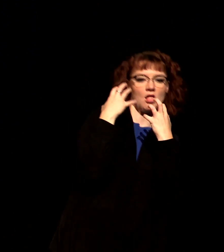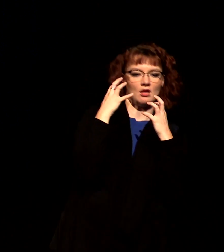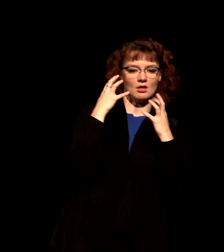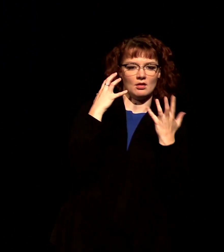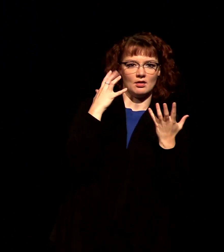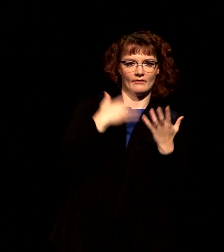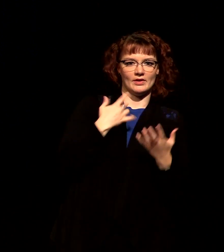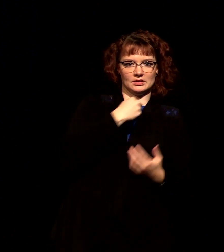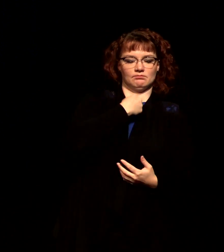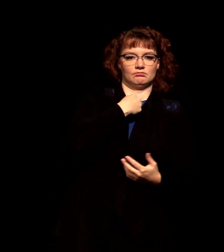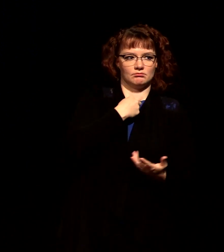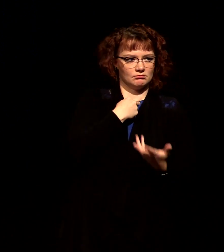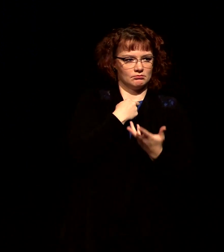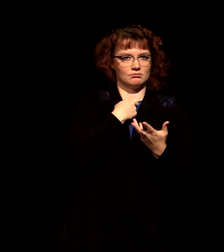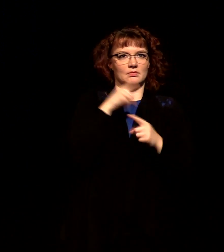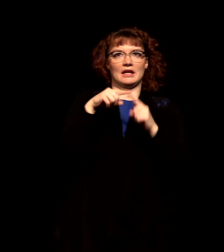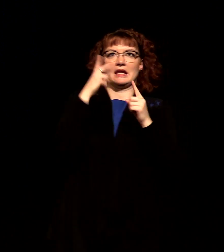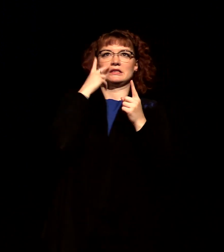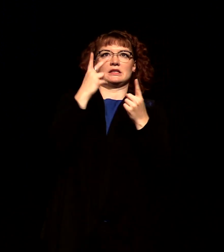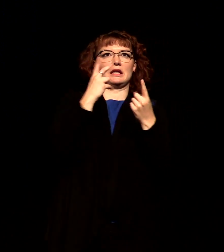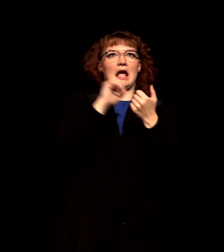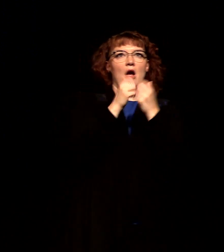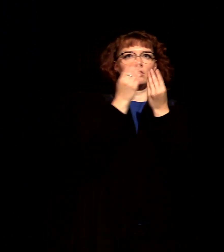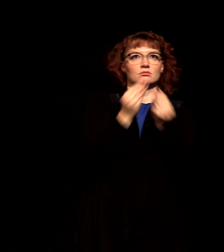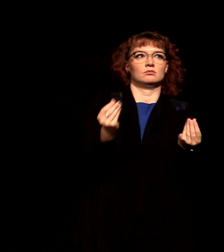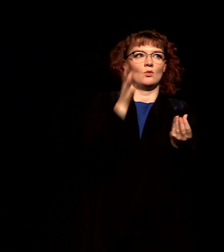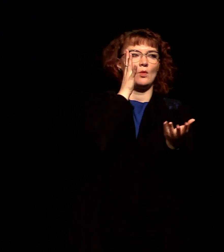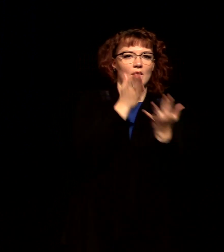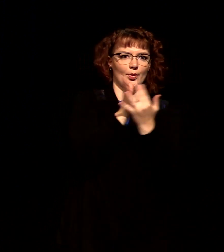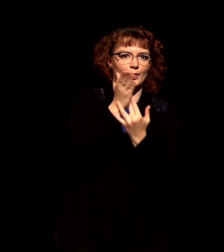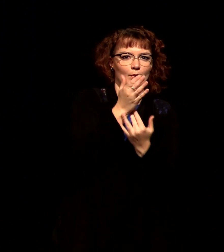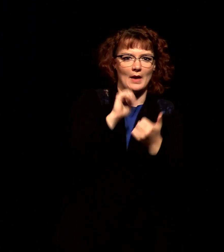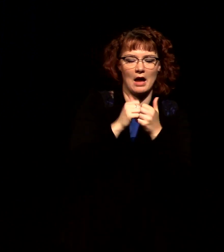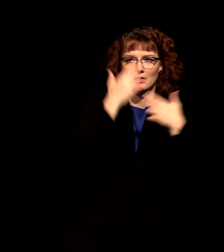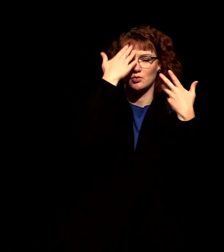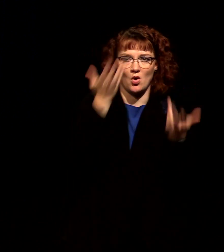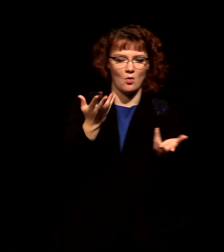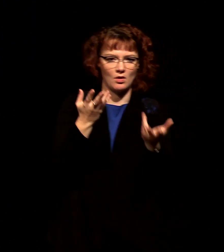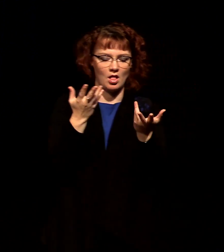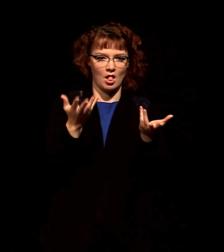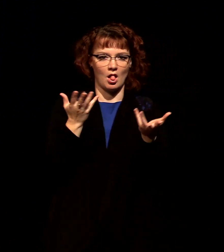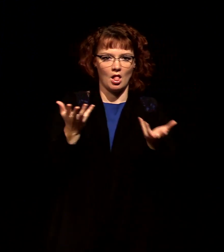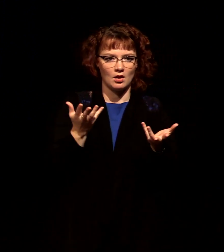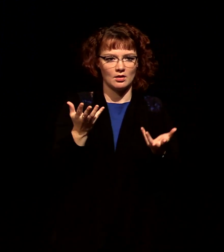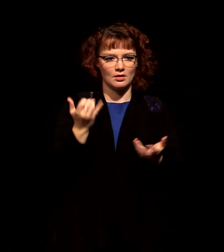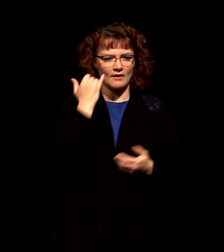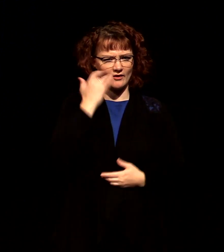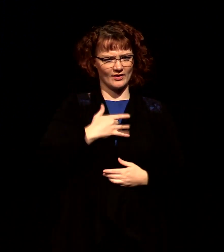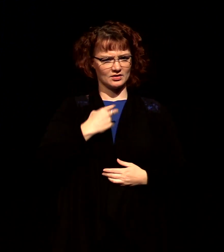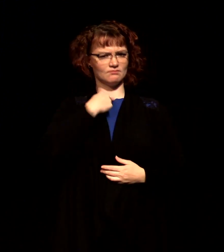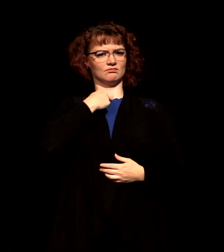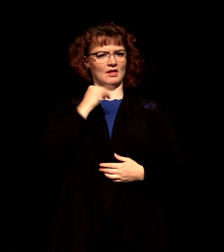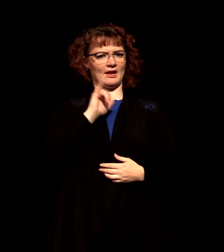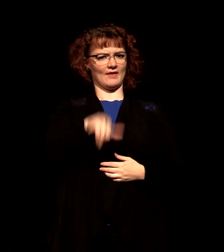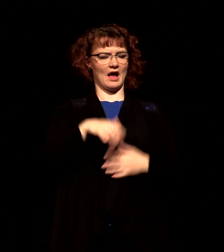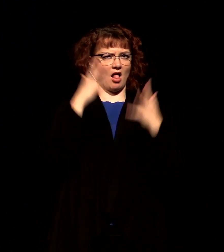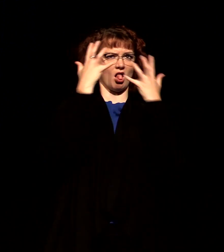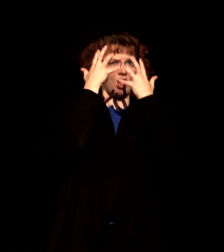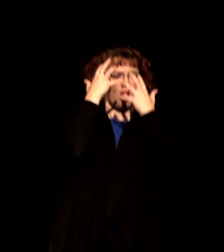got nowhere to go. And you can't see the light at the end of the tunnel. And you're wondering how you're going to make it. If you find yourself in this place this psalmist would say to you.